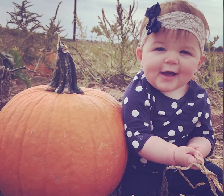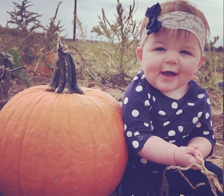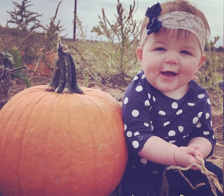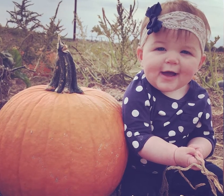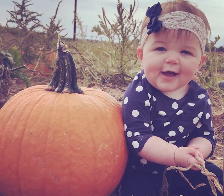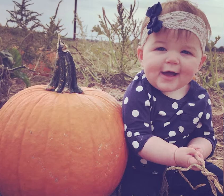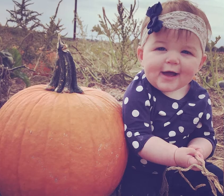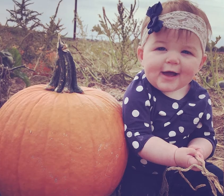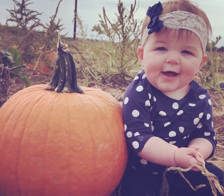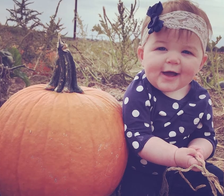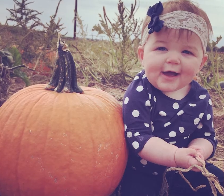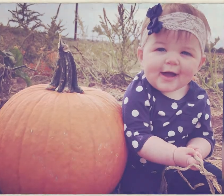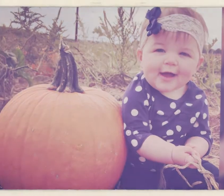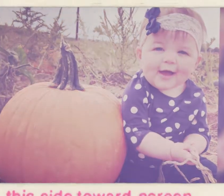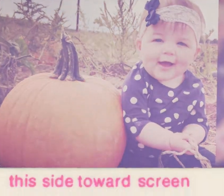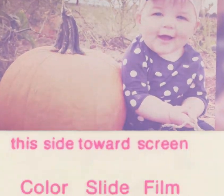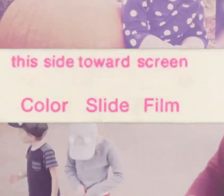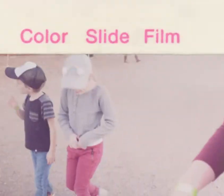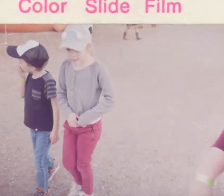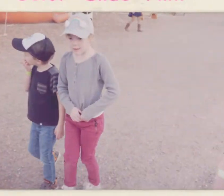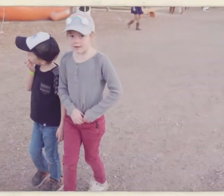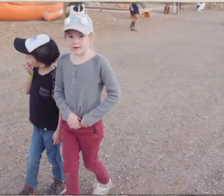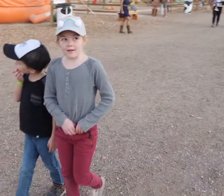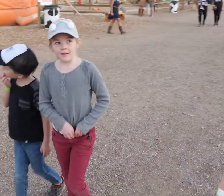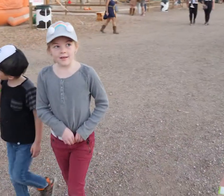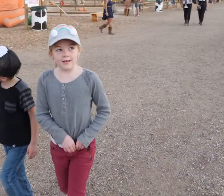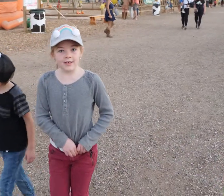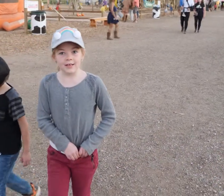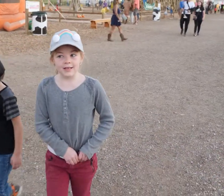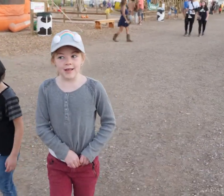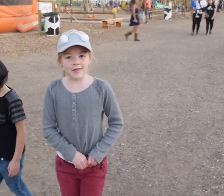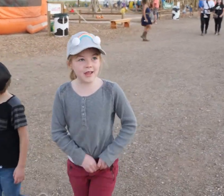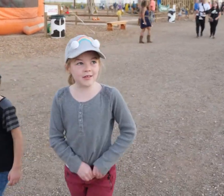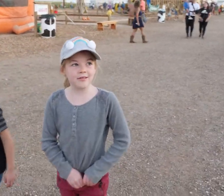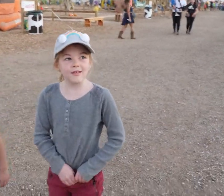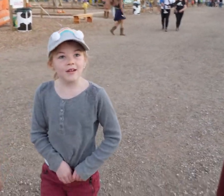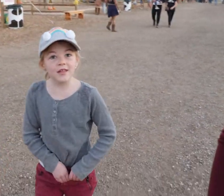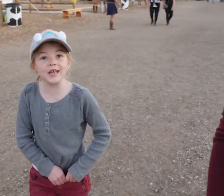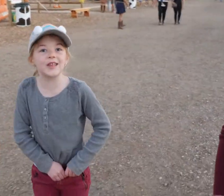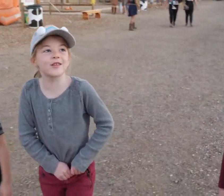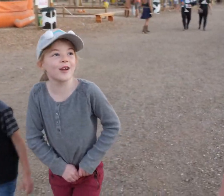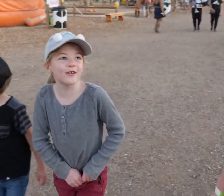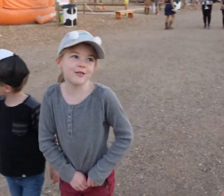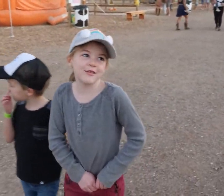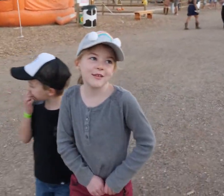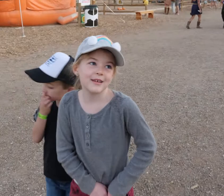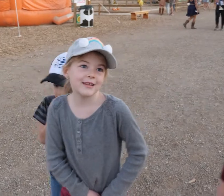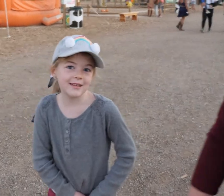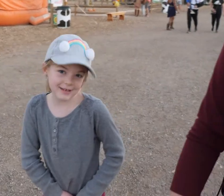Yeah. How many years has that been? How old are you? Six-- six years!